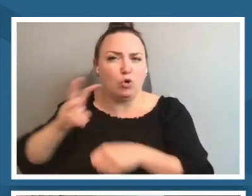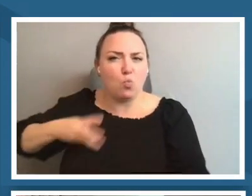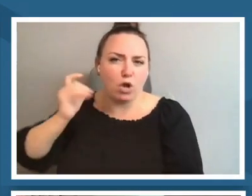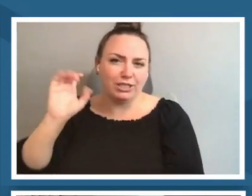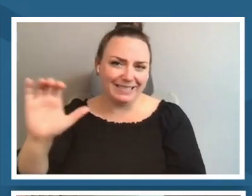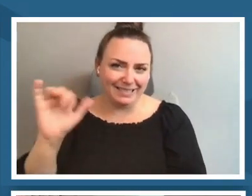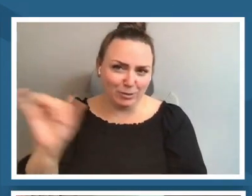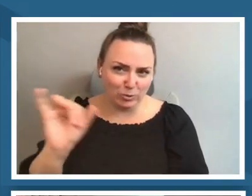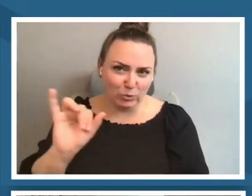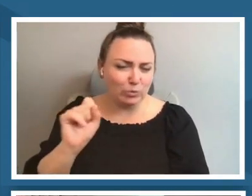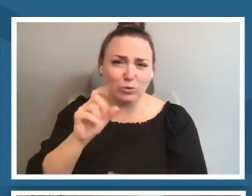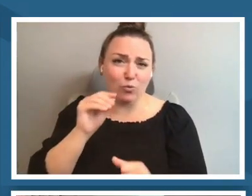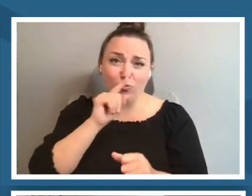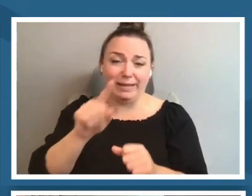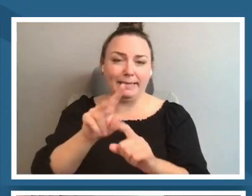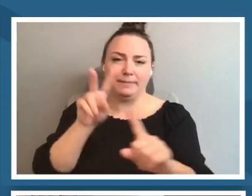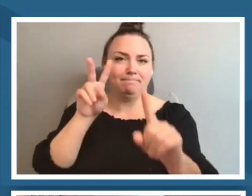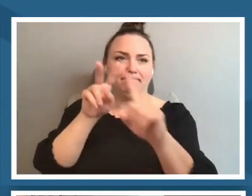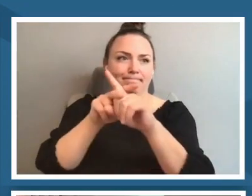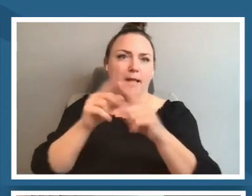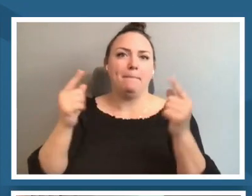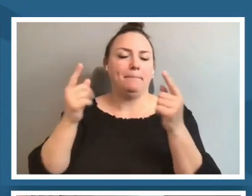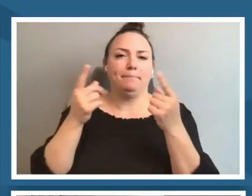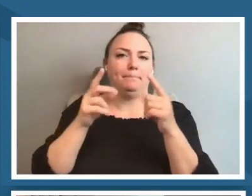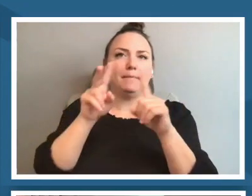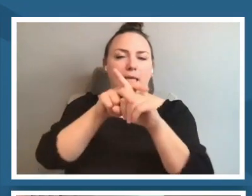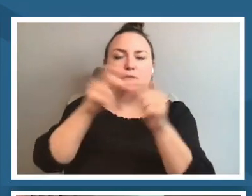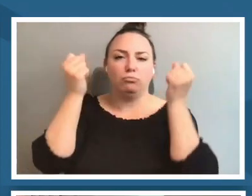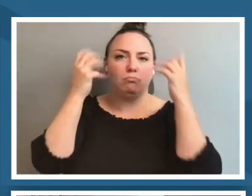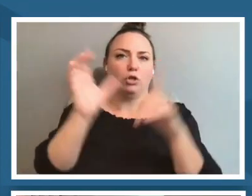cross-cultural next slide